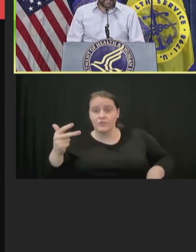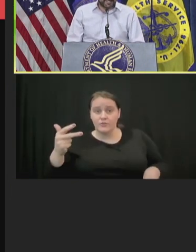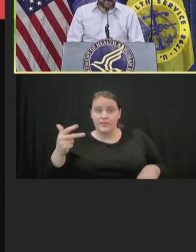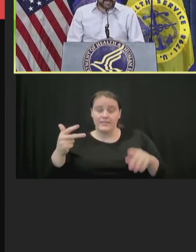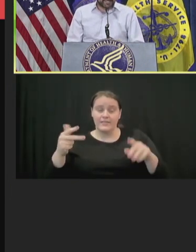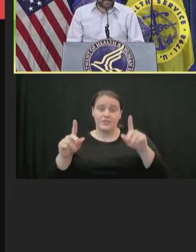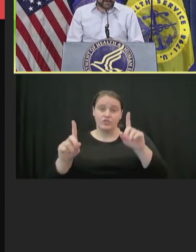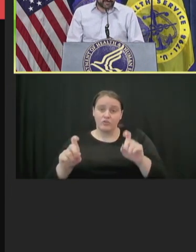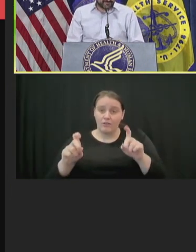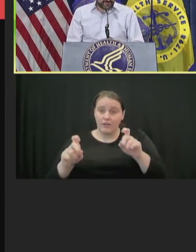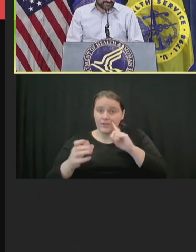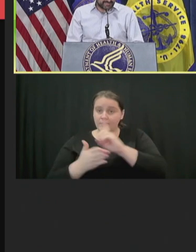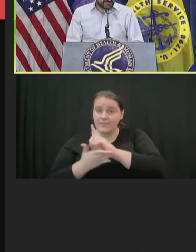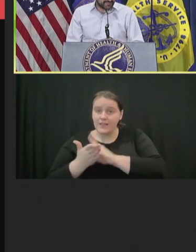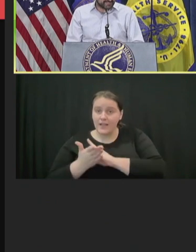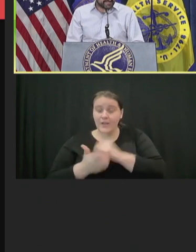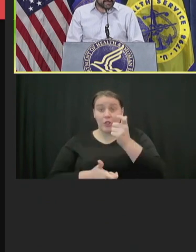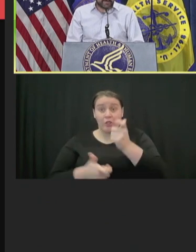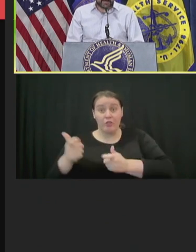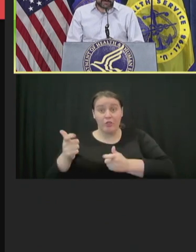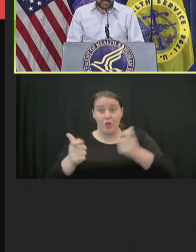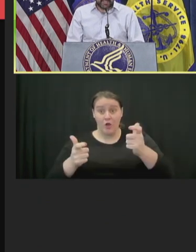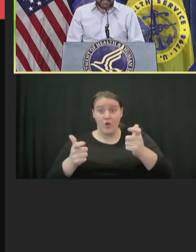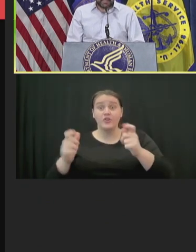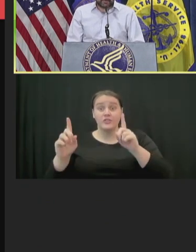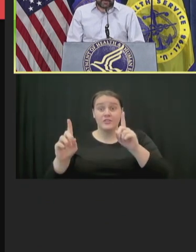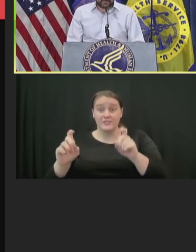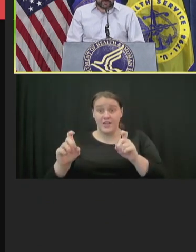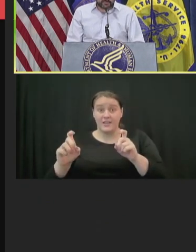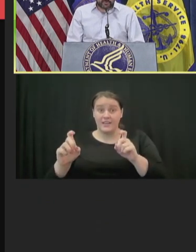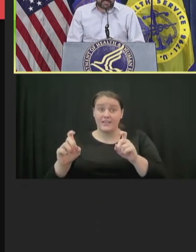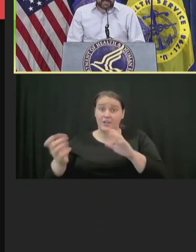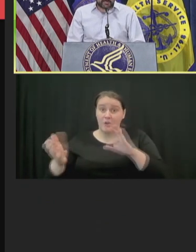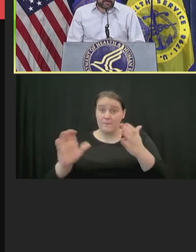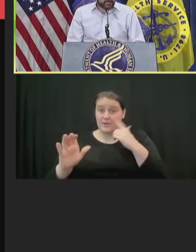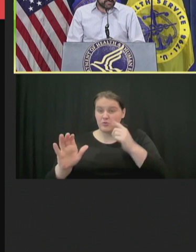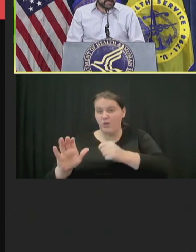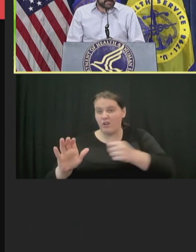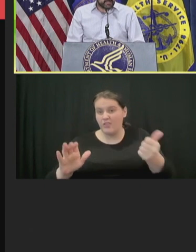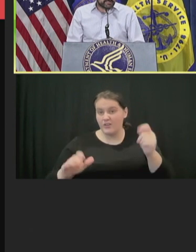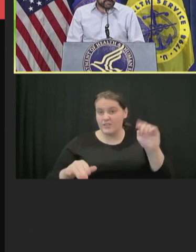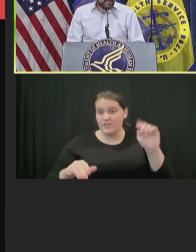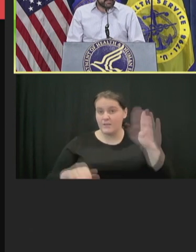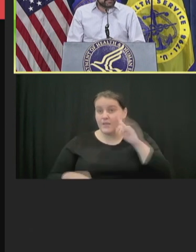by the standards of our TB vaccine field. It will enroll 20,000 participants into